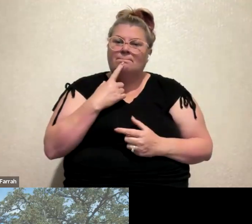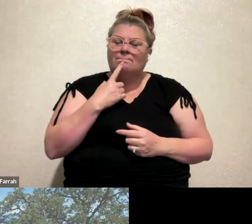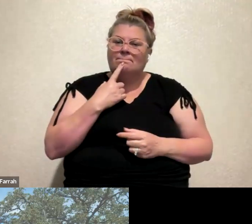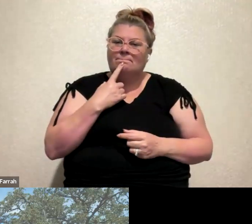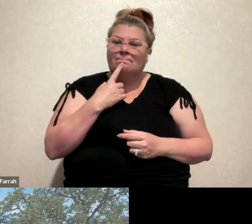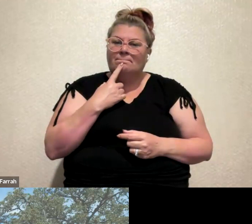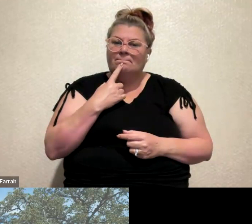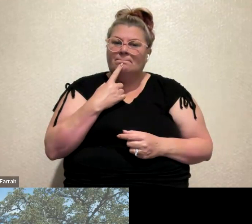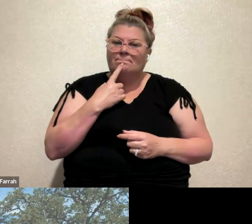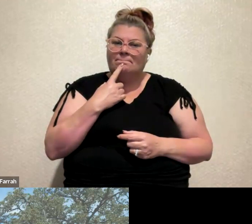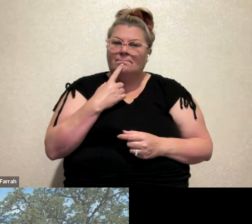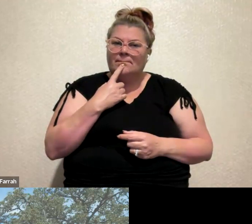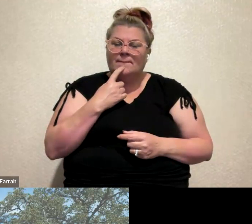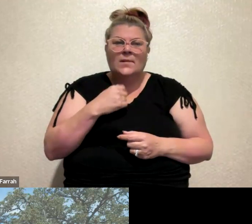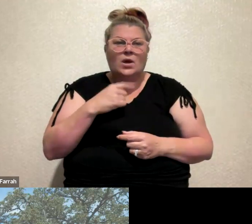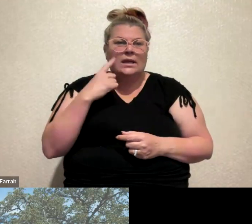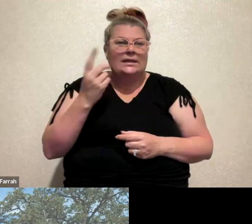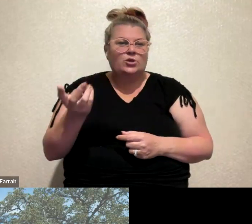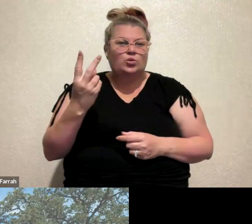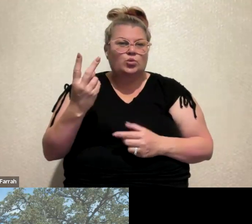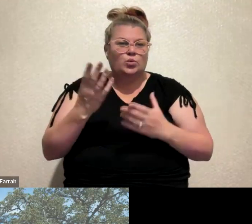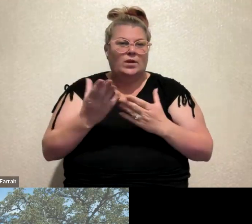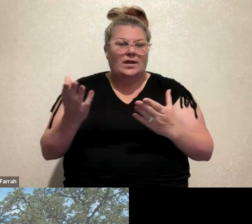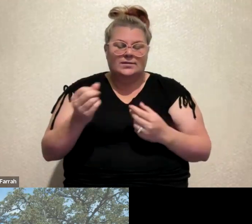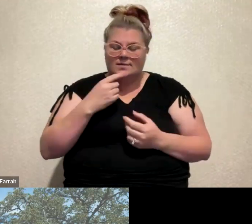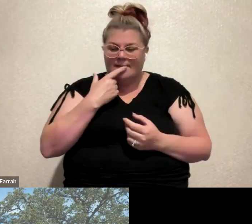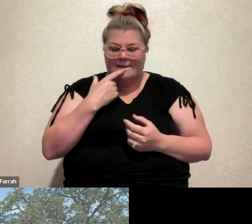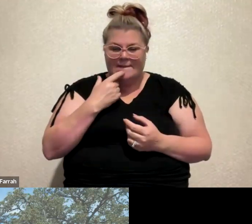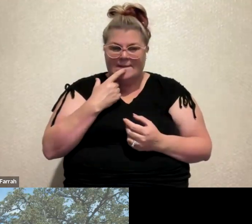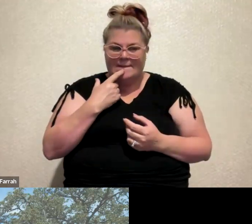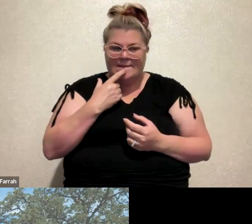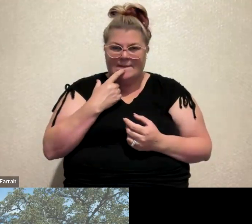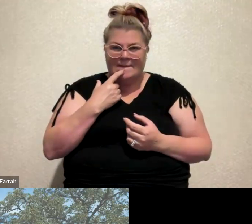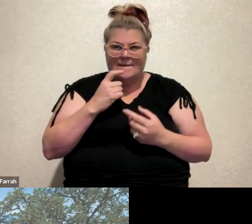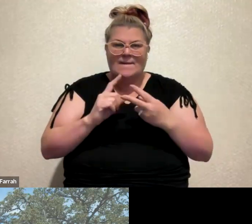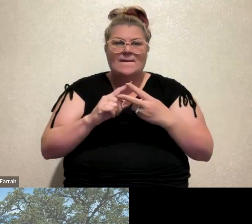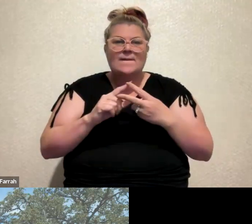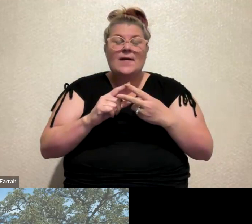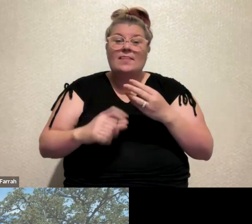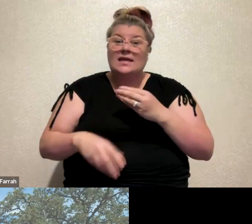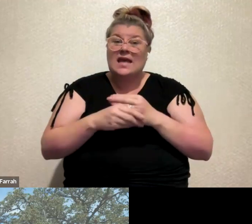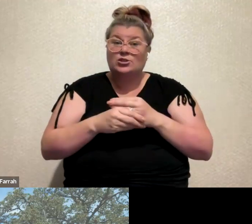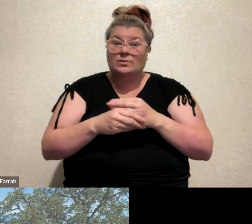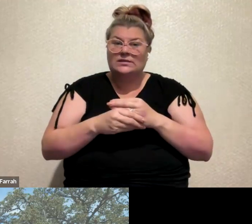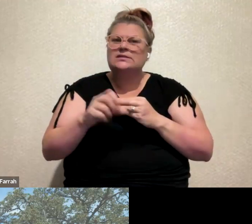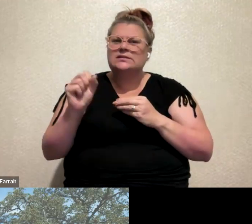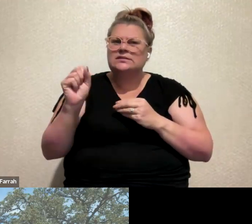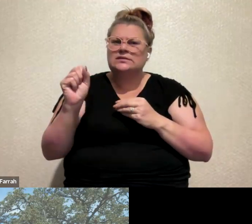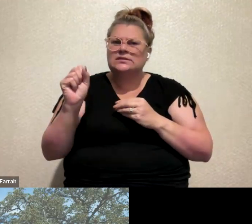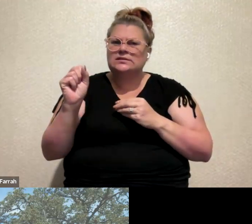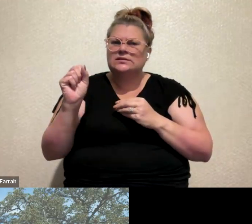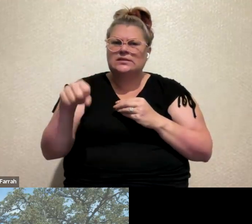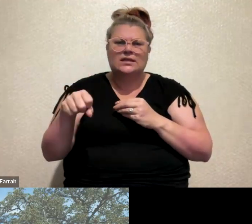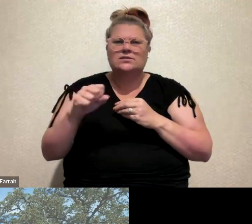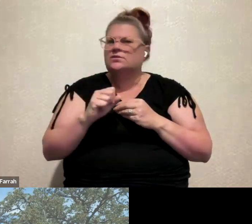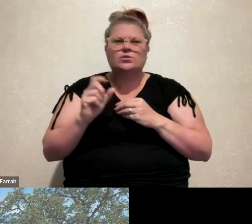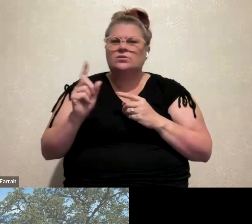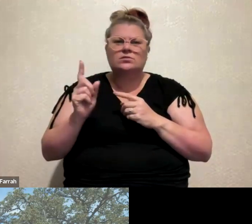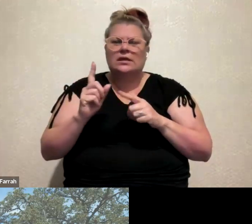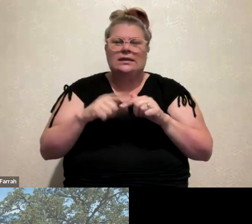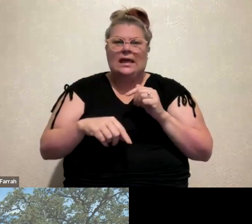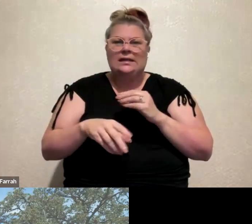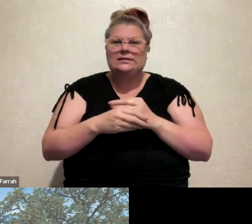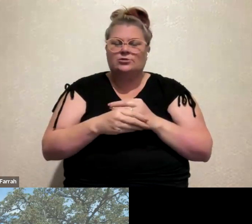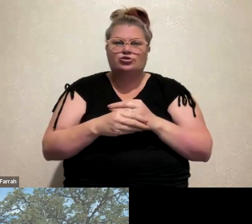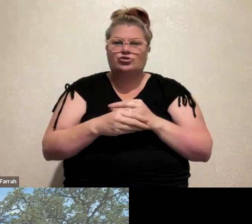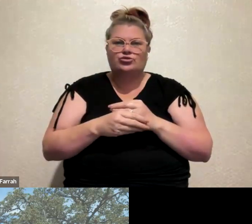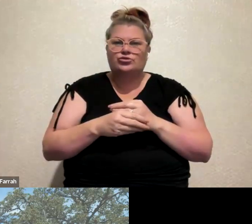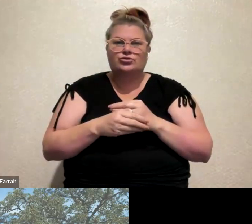I think 2 things on the attachments. Yes, there's not an attachment function and so we would prefer